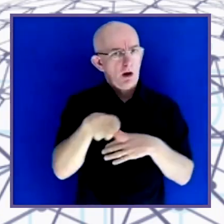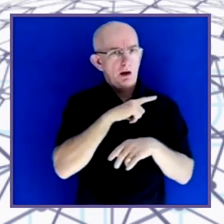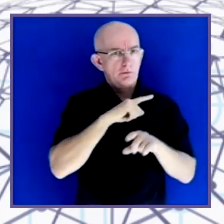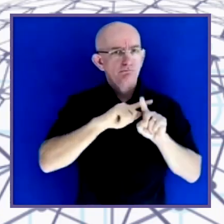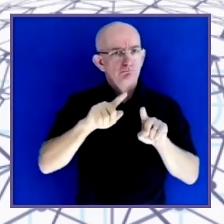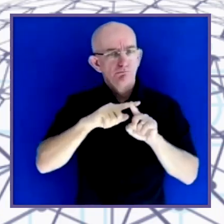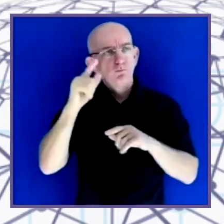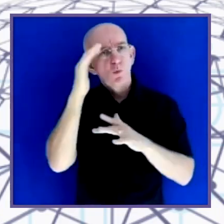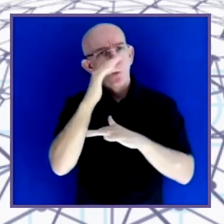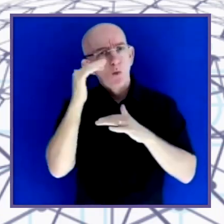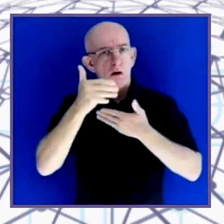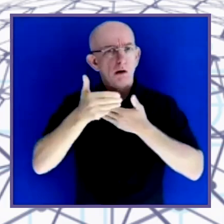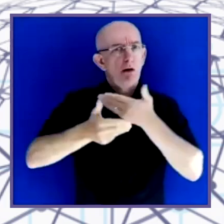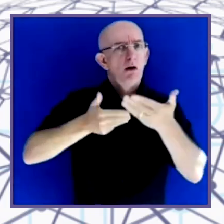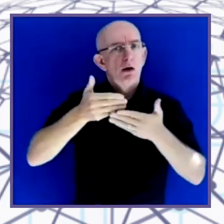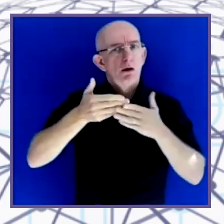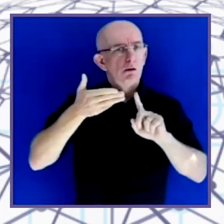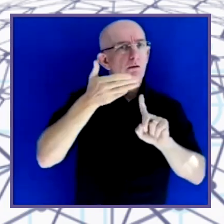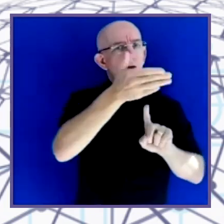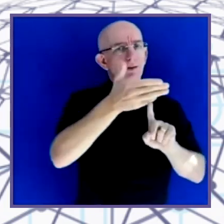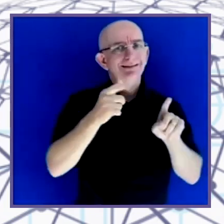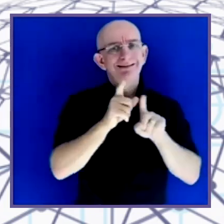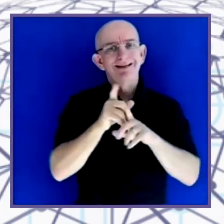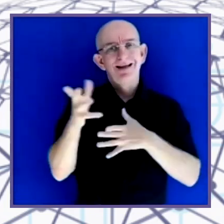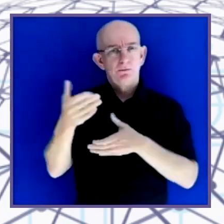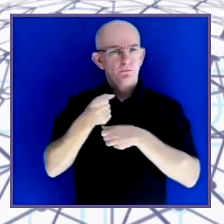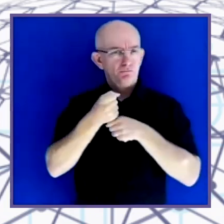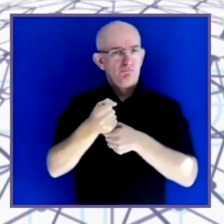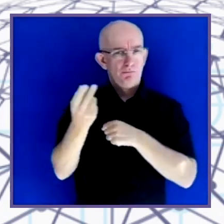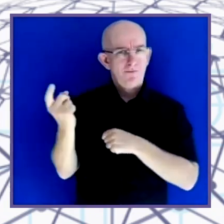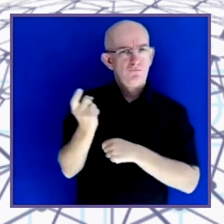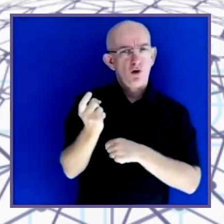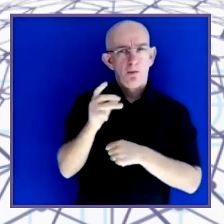world where we live in and which is resource deficient. We don't have a lot of resources.